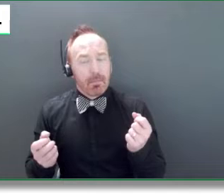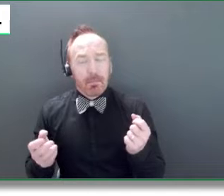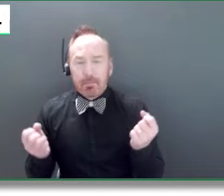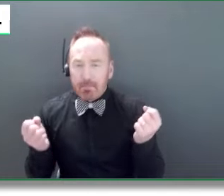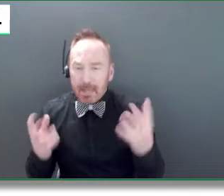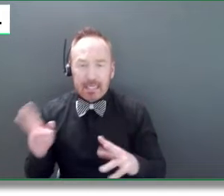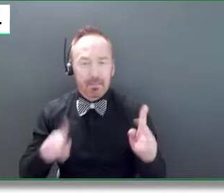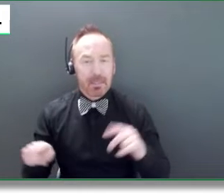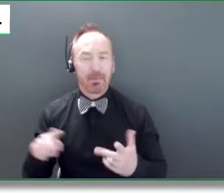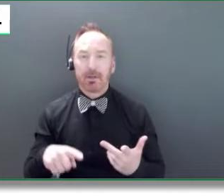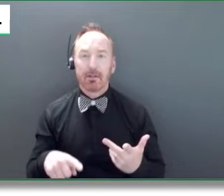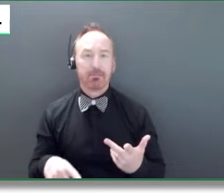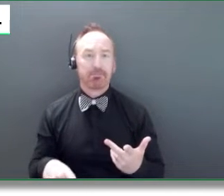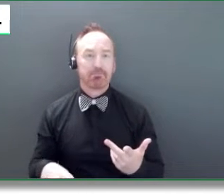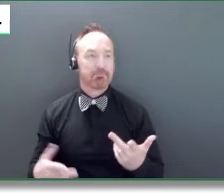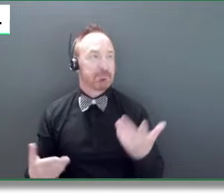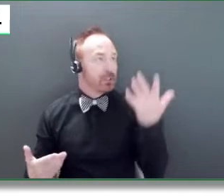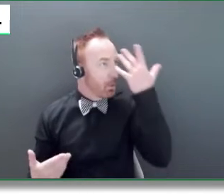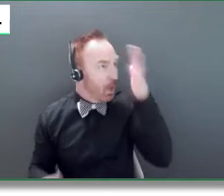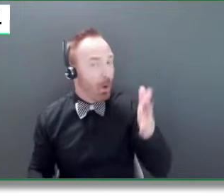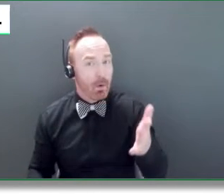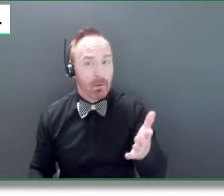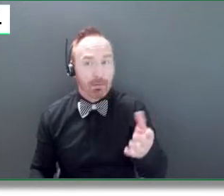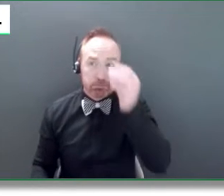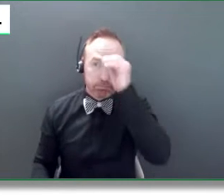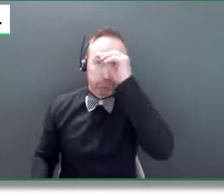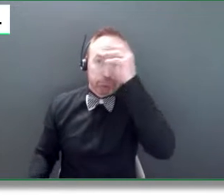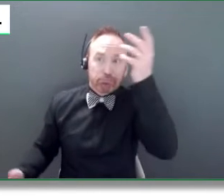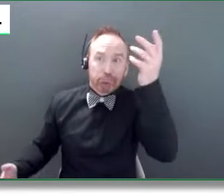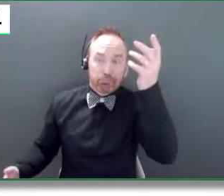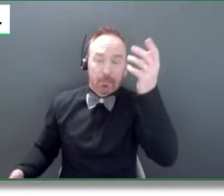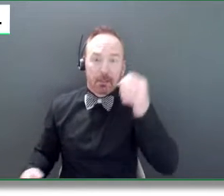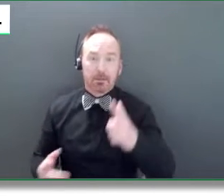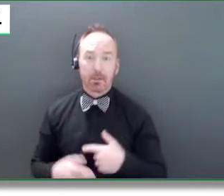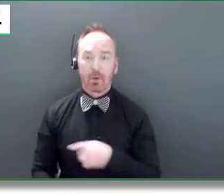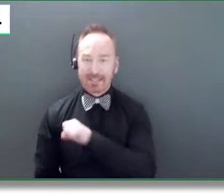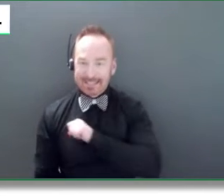And so we need better staff training and education.